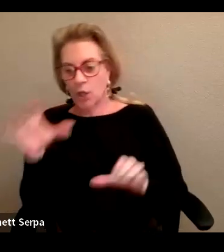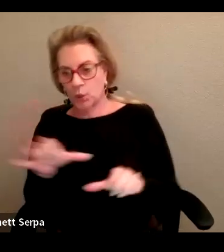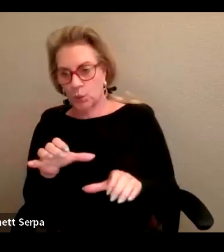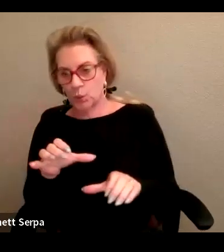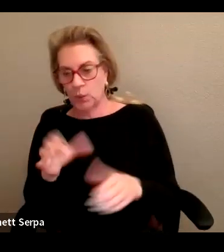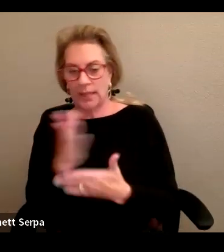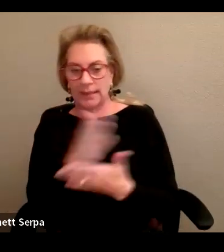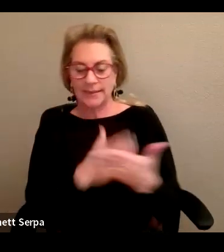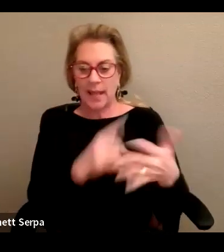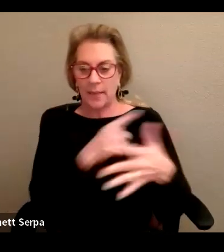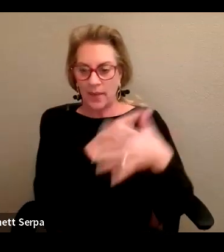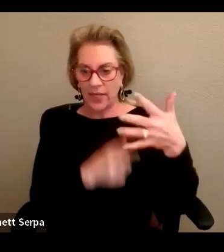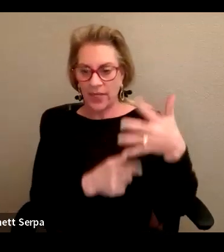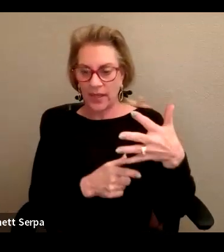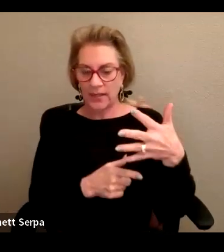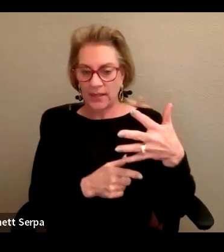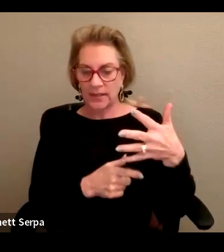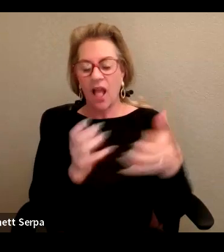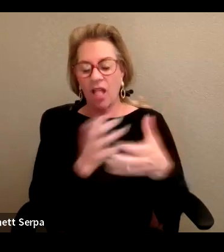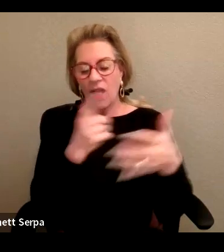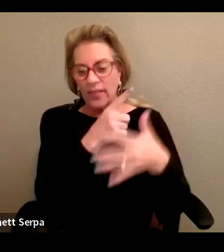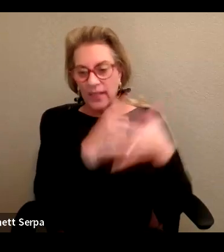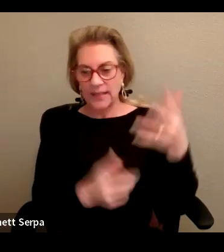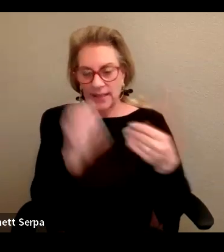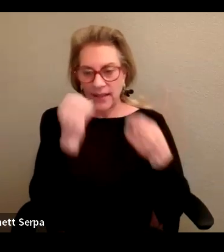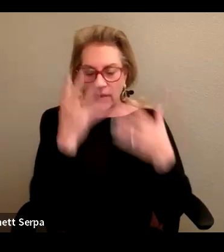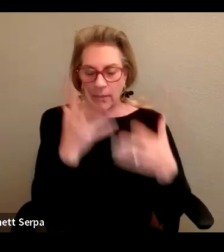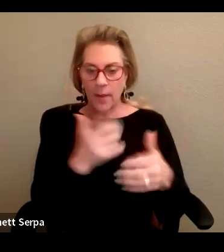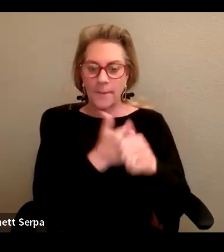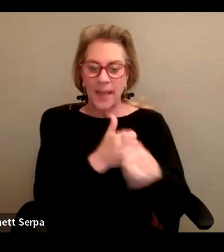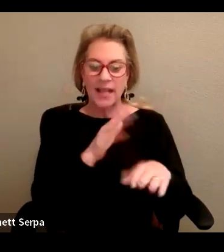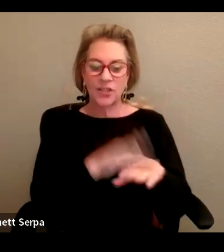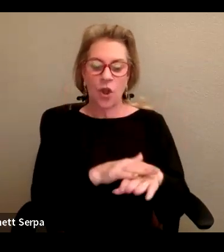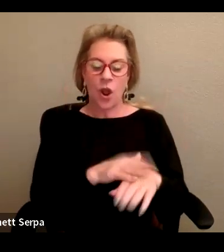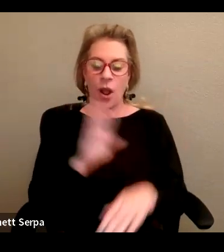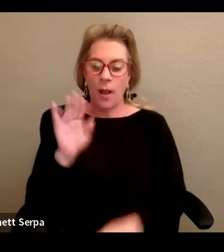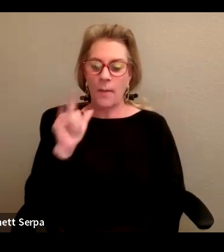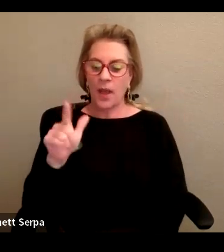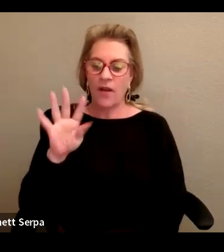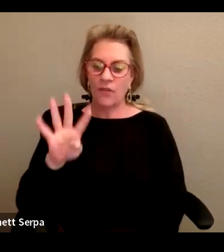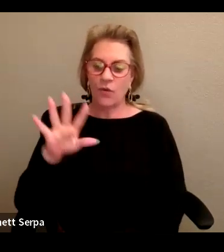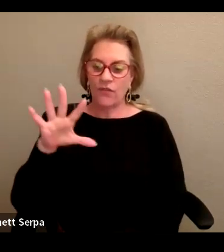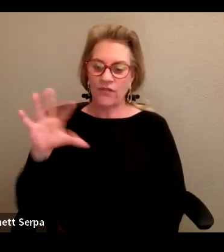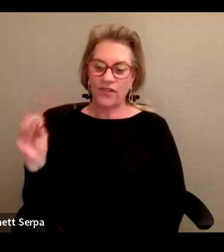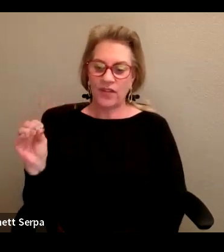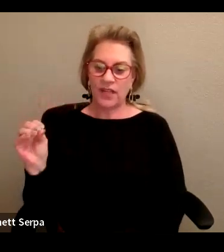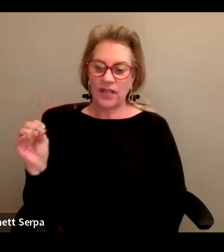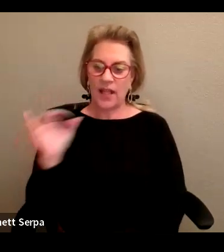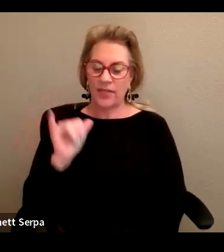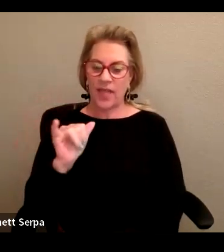this I should say large a lot of this is really based on assembly Bill 450 which prohibits public